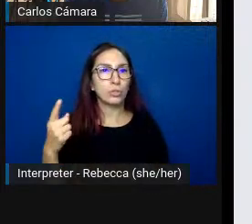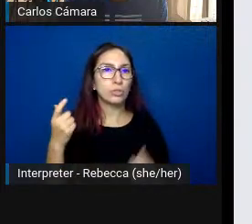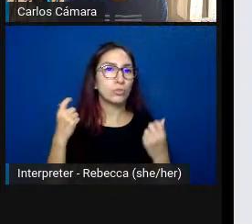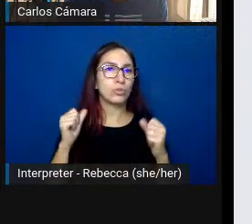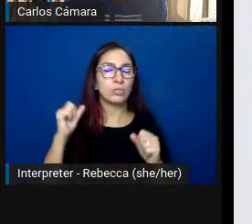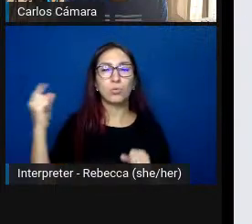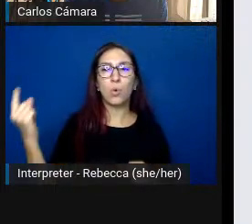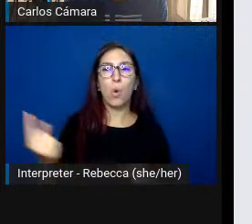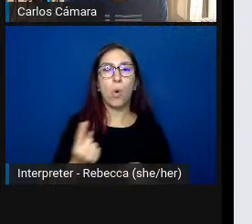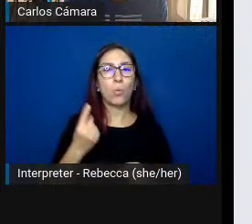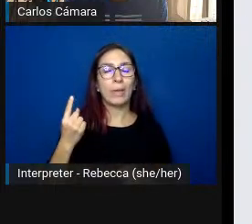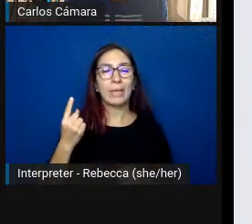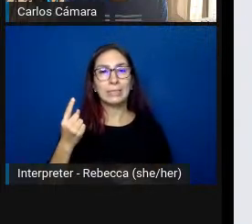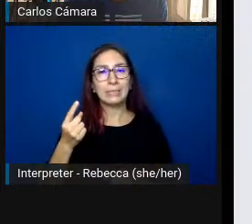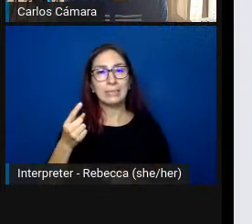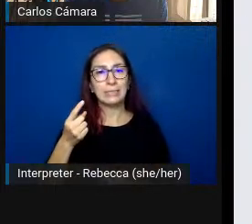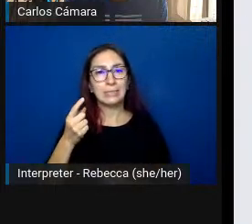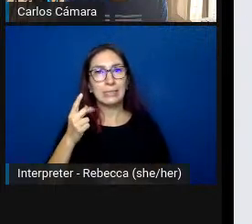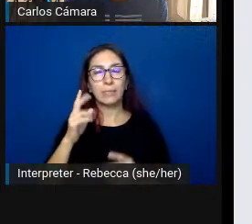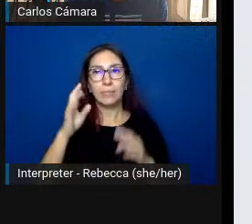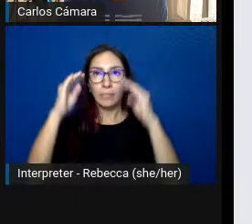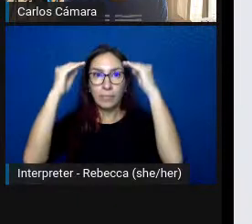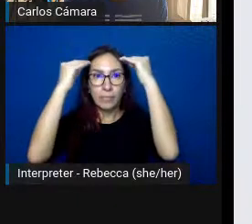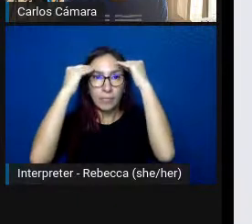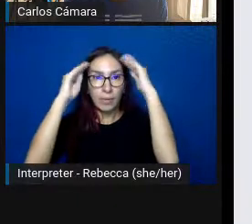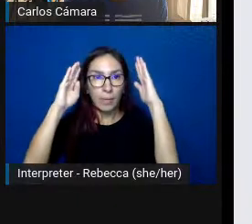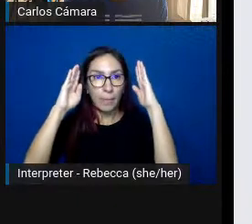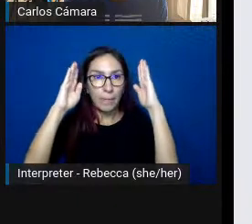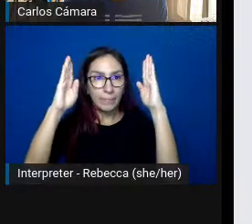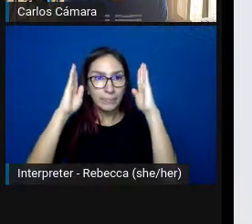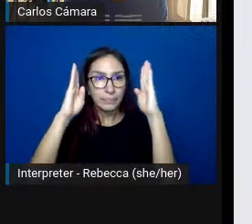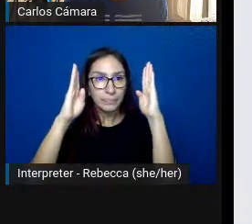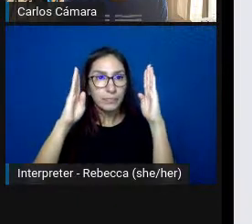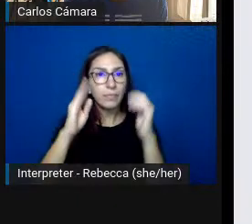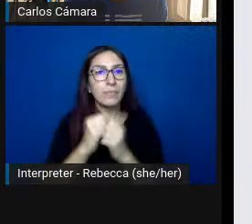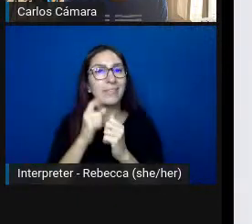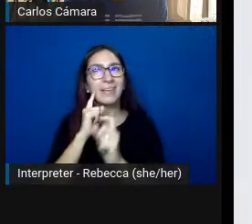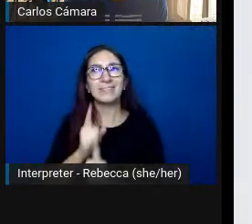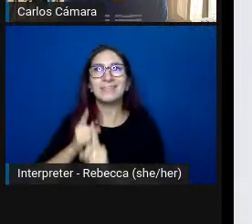a problem and you find a more painful process. Try to always